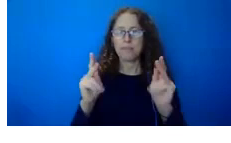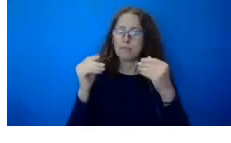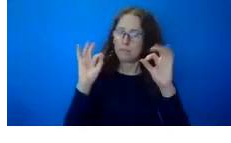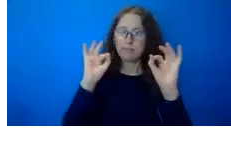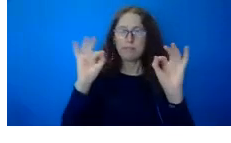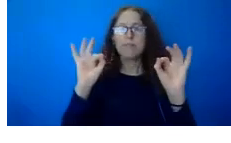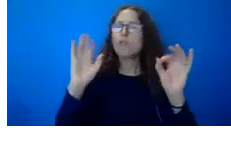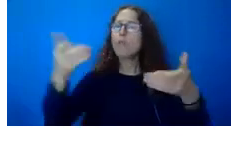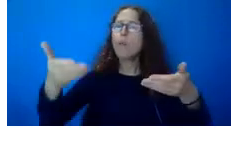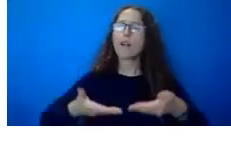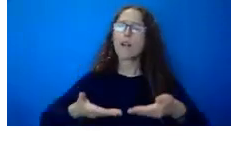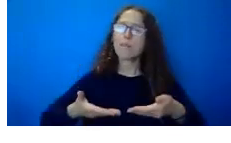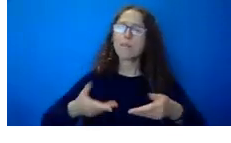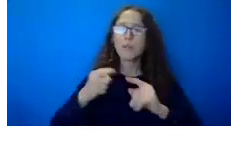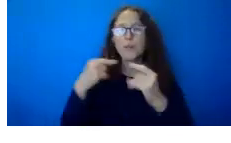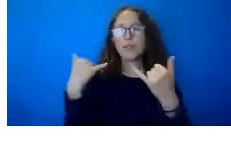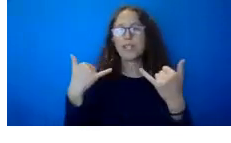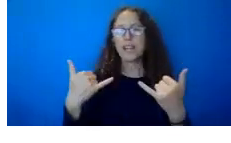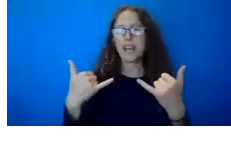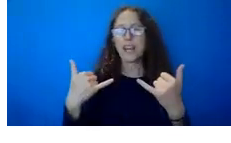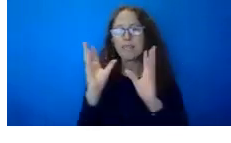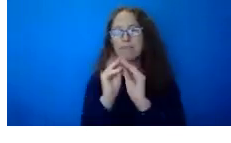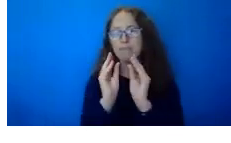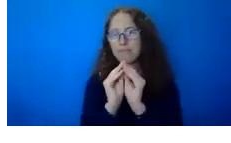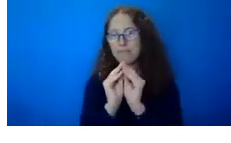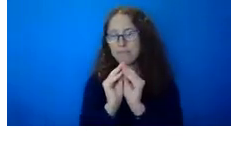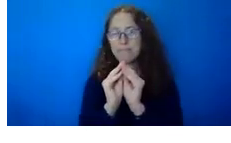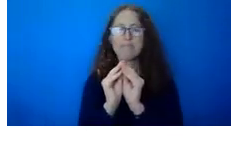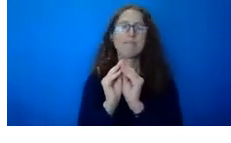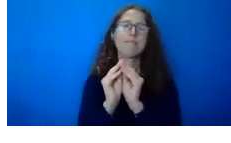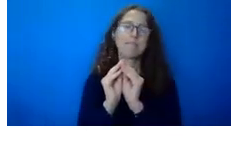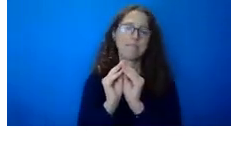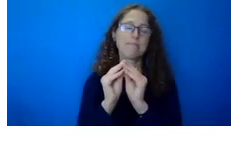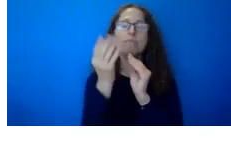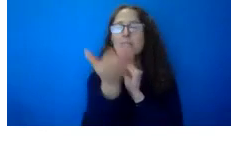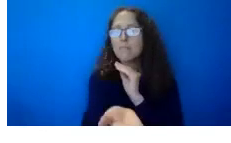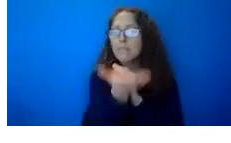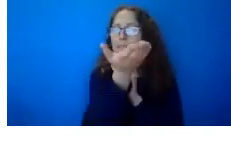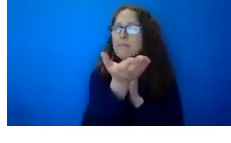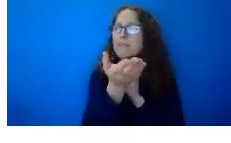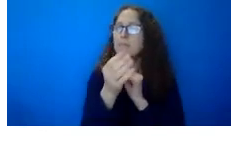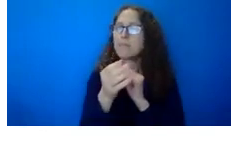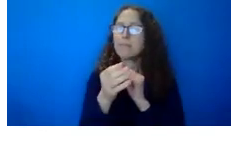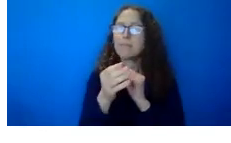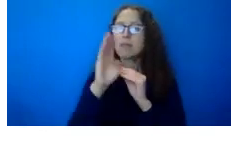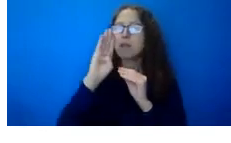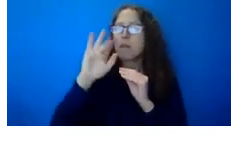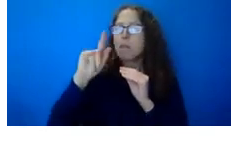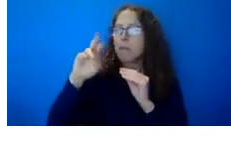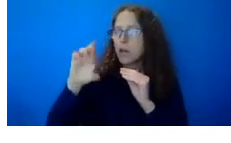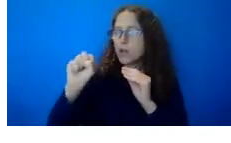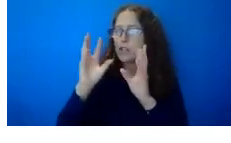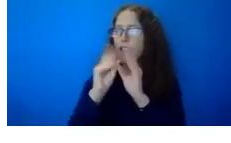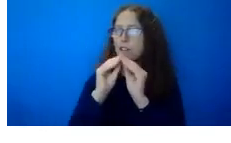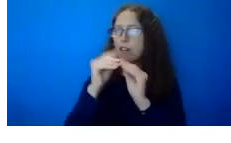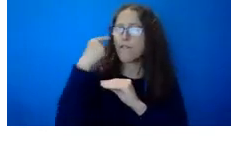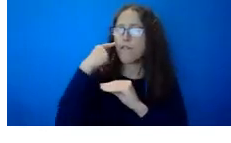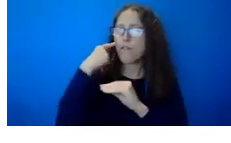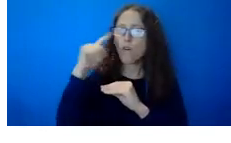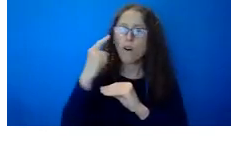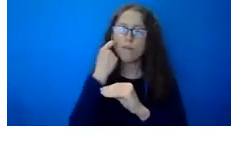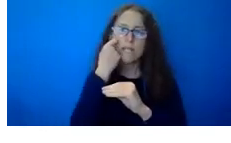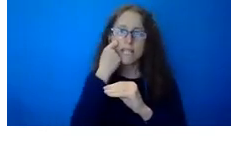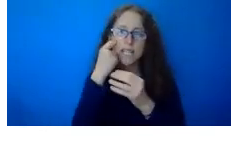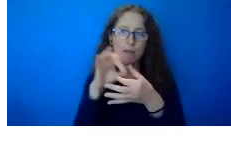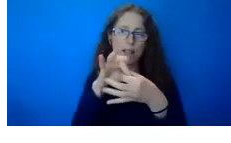ME. I WILL SHARE MY SCREEN HERE